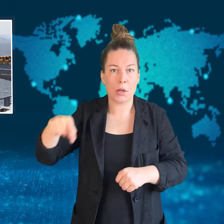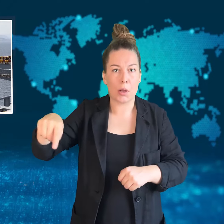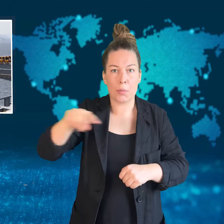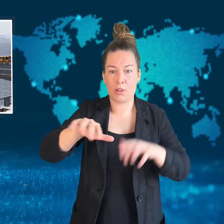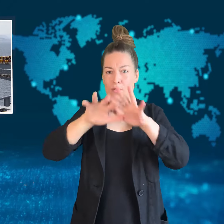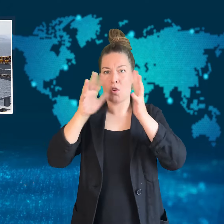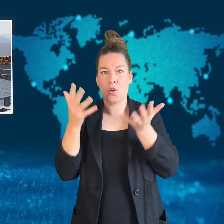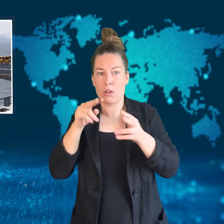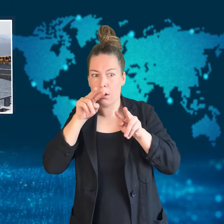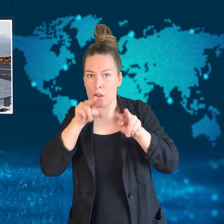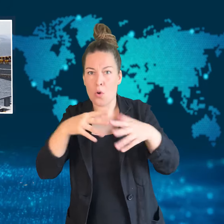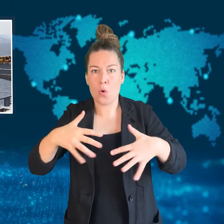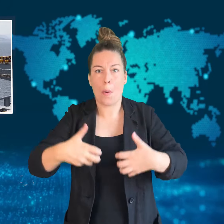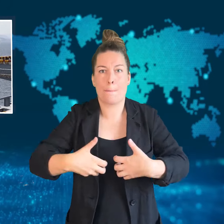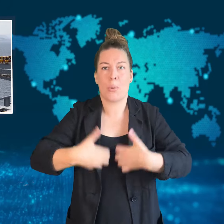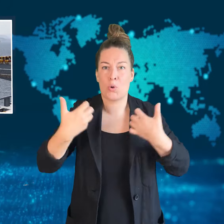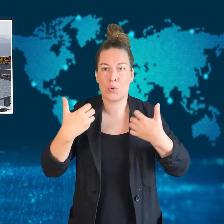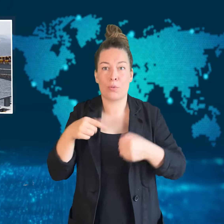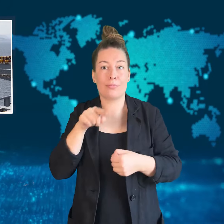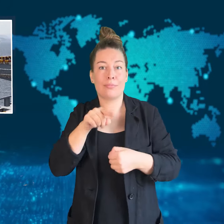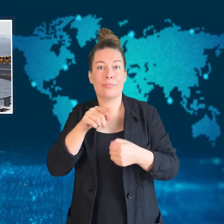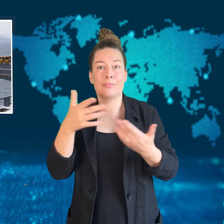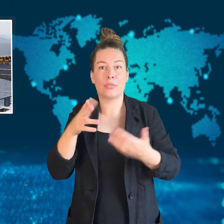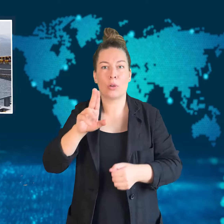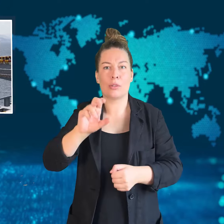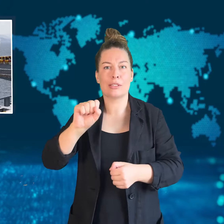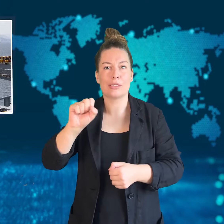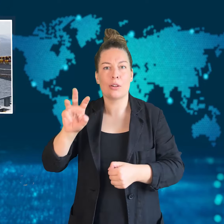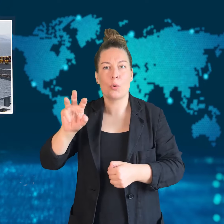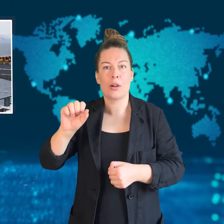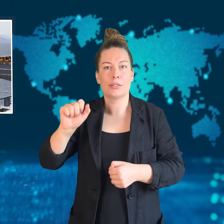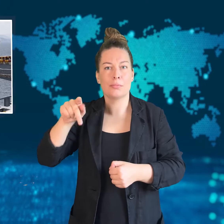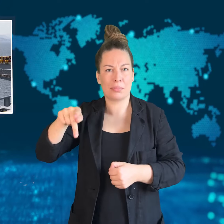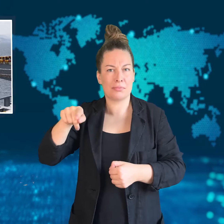This caused outrage in TÃ¼rkiye and throughout the Muslim world.